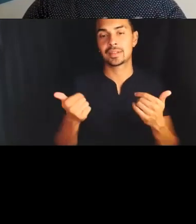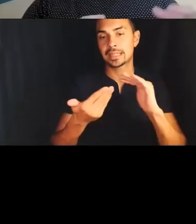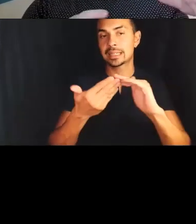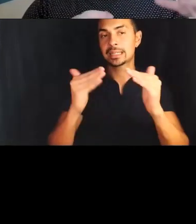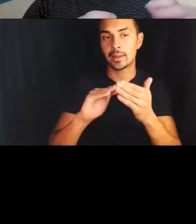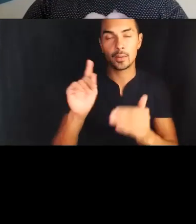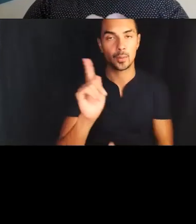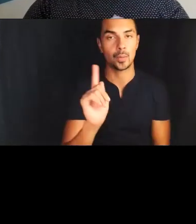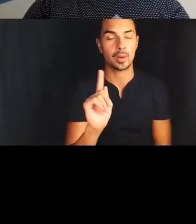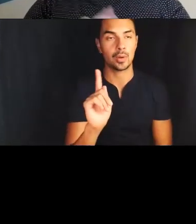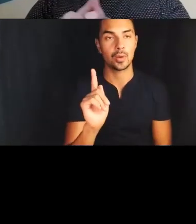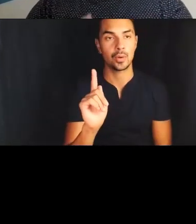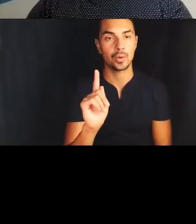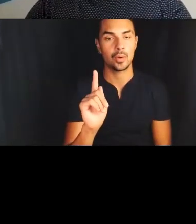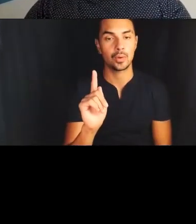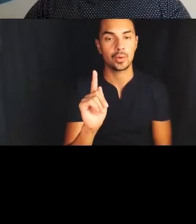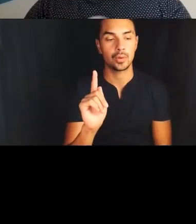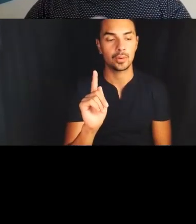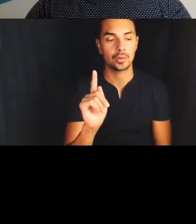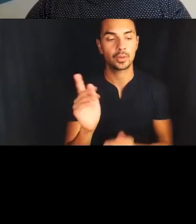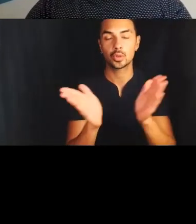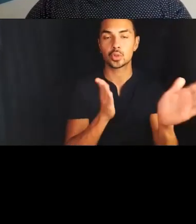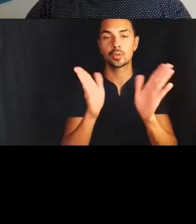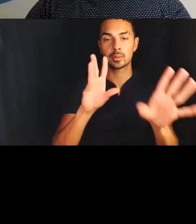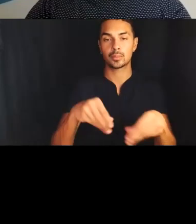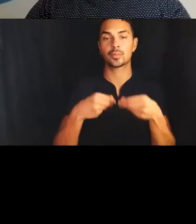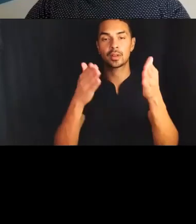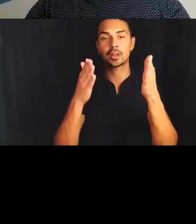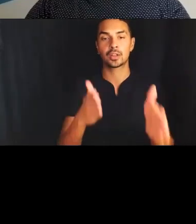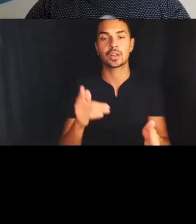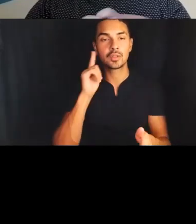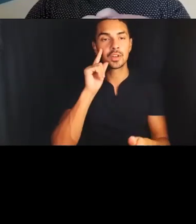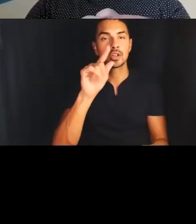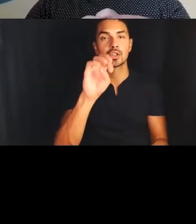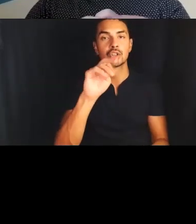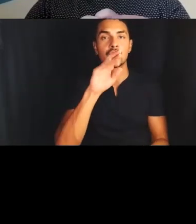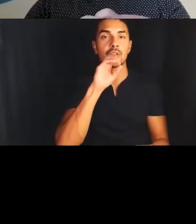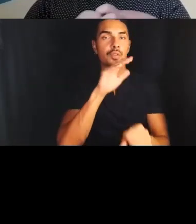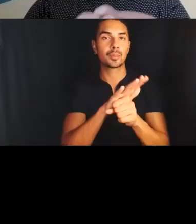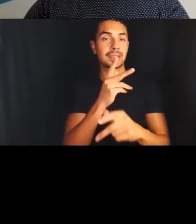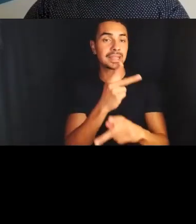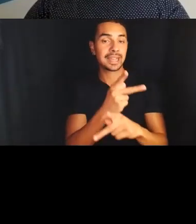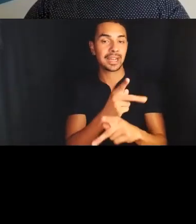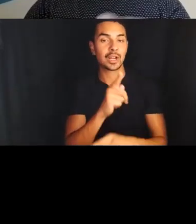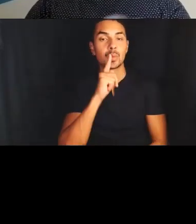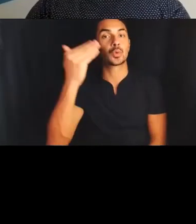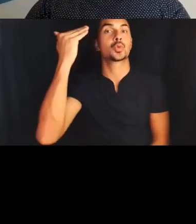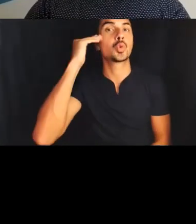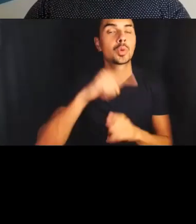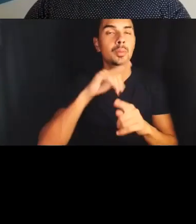the service provider for gender-affirming care was known to be really terrible and racist.